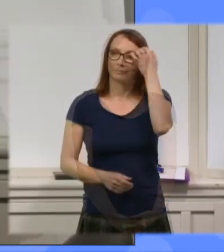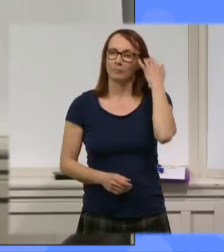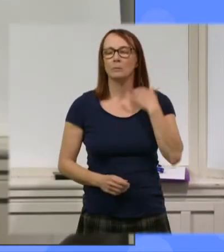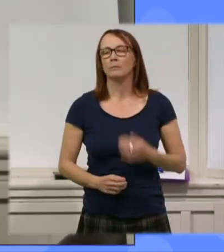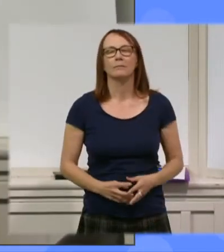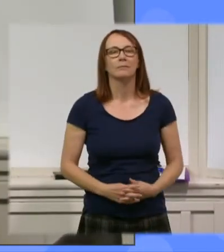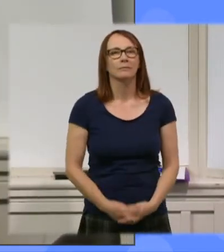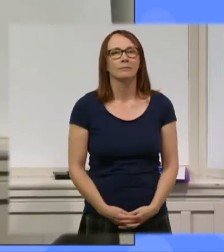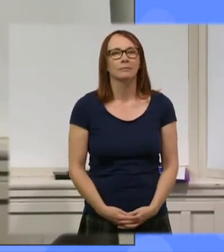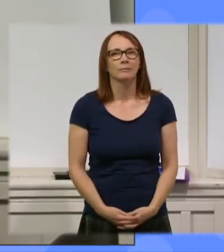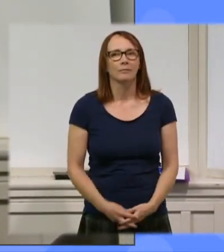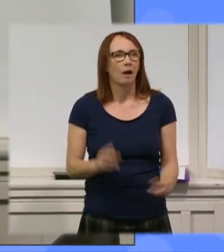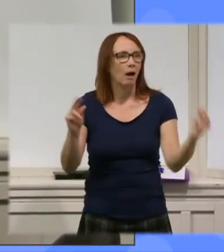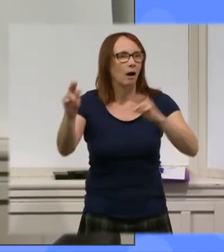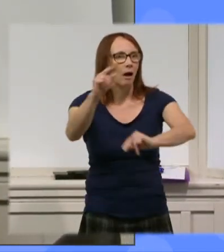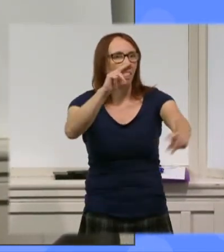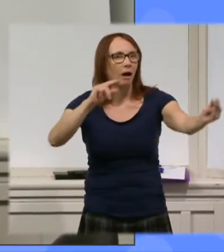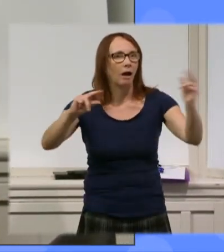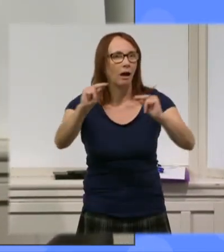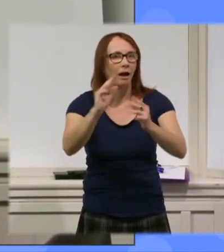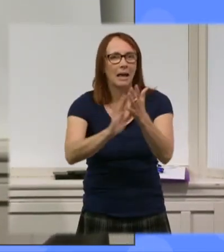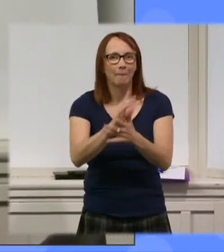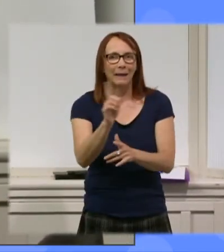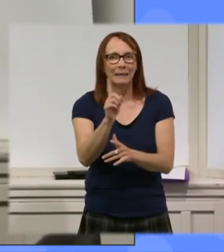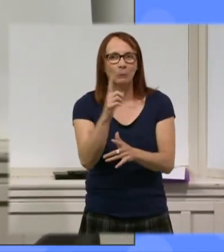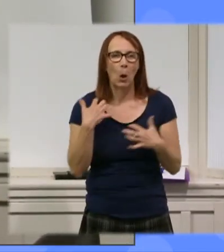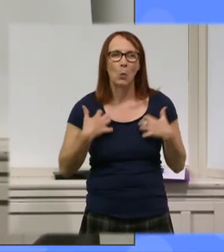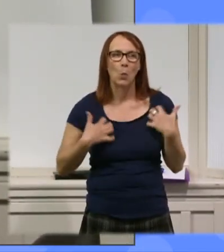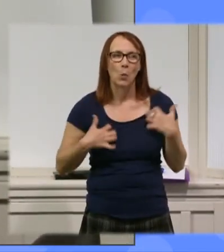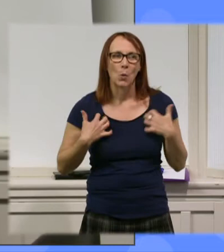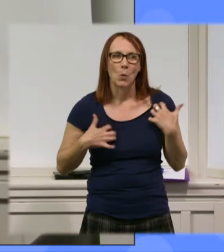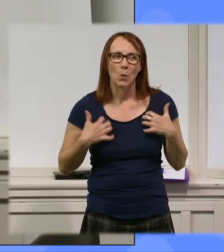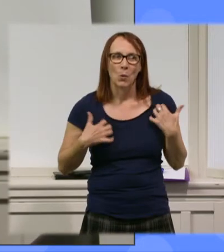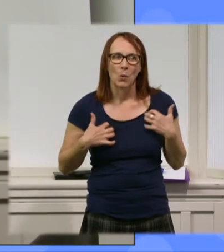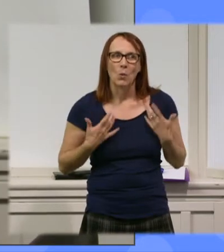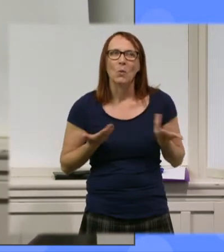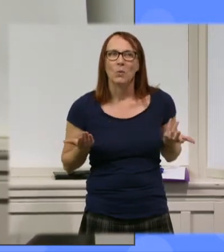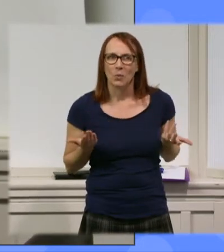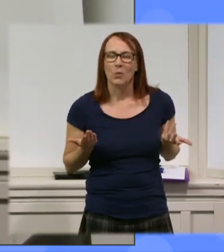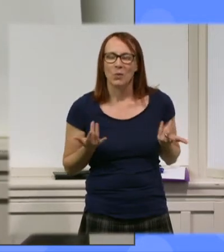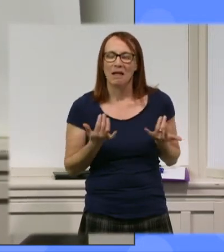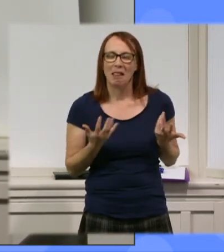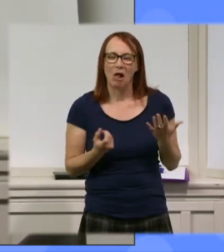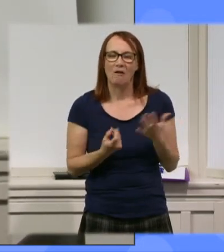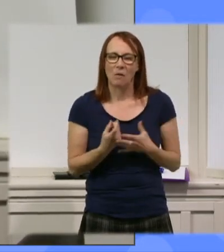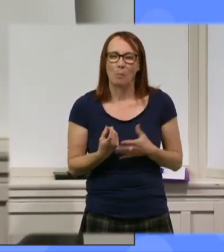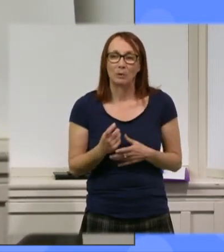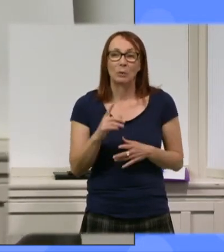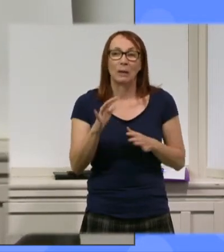what the buzz in the room tells us is there's so much in this and so much opportunity and maybe we're going to have to bring these folks back in